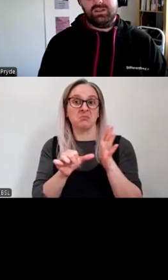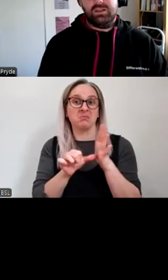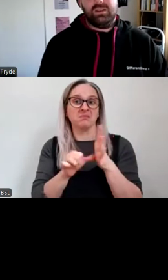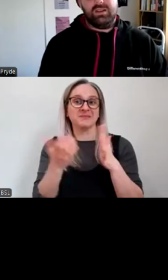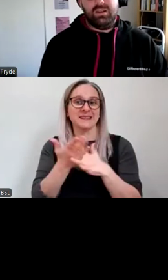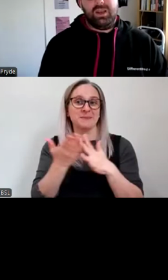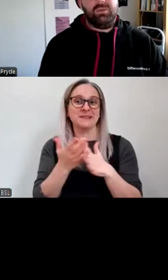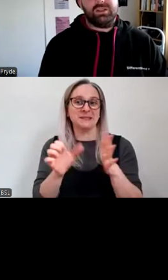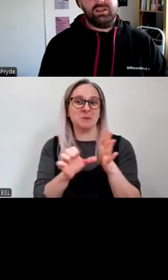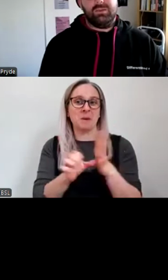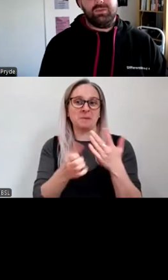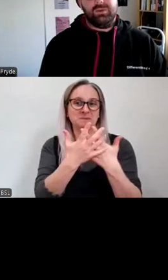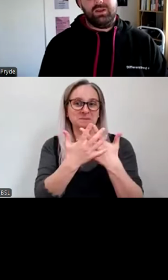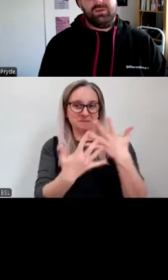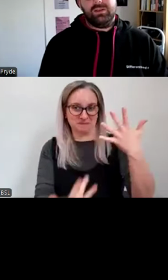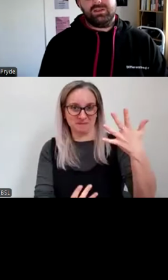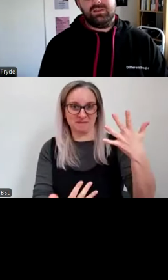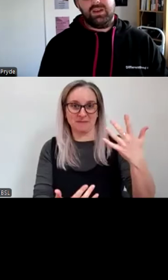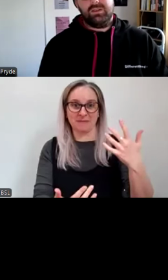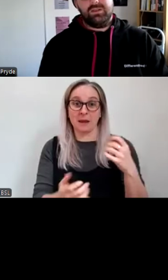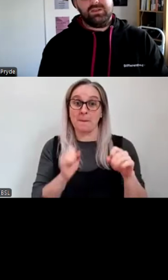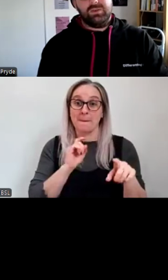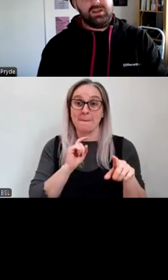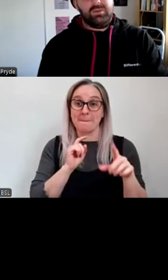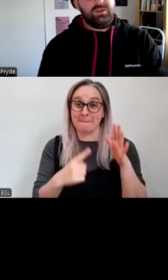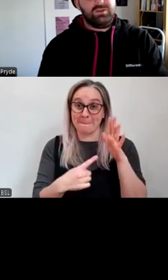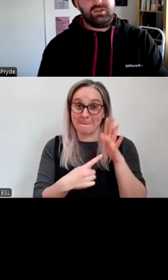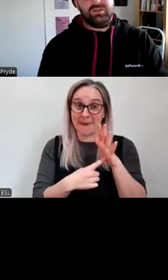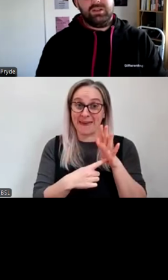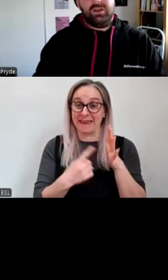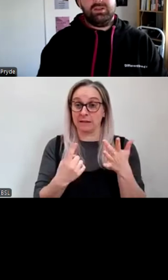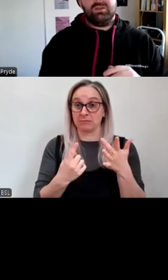We can see that the main ones that have been pulled out is the fact that there's no heading one structure on the page,